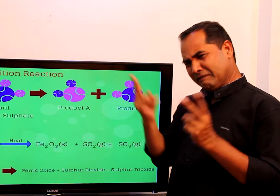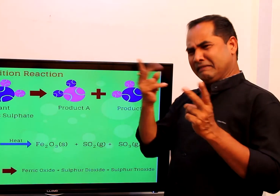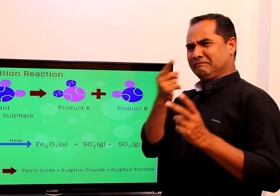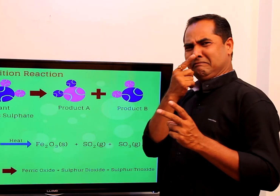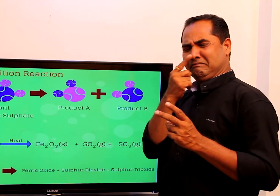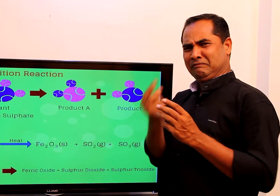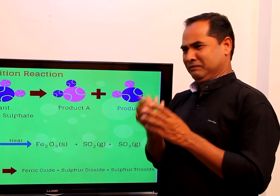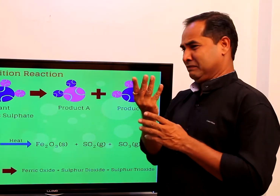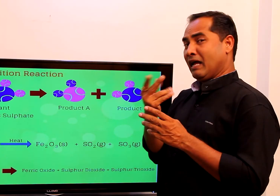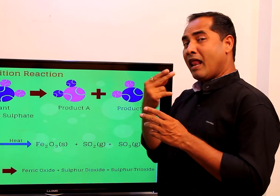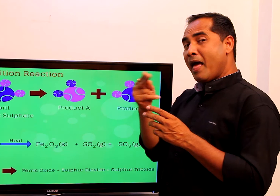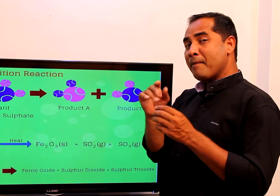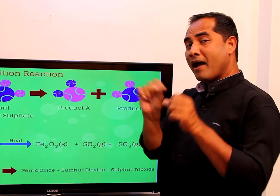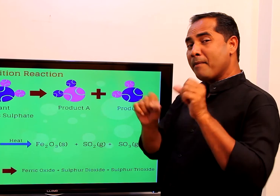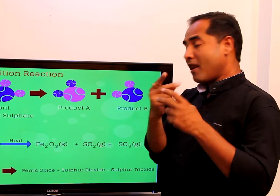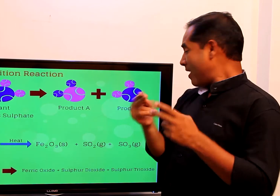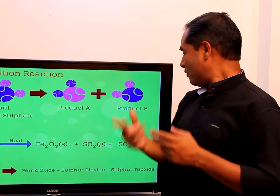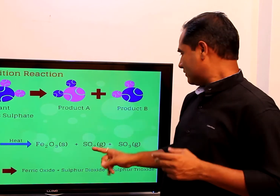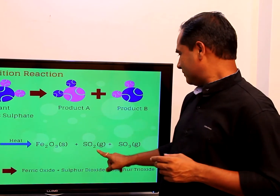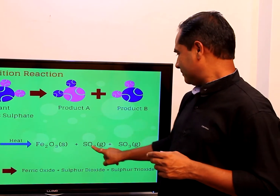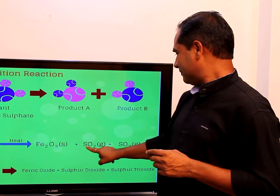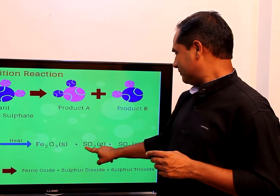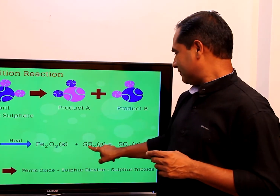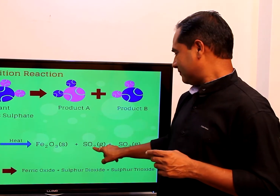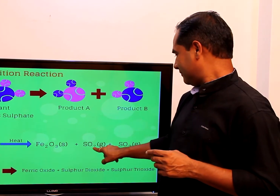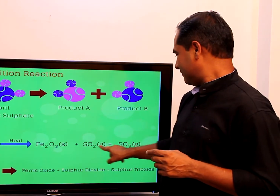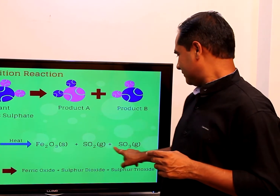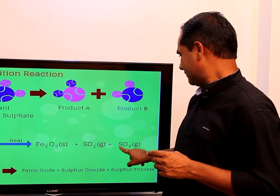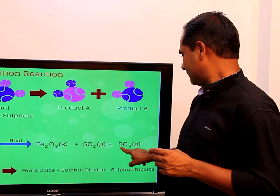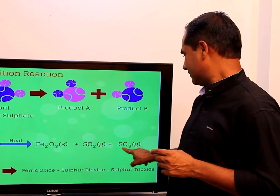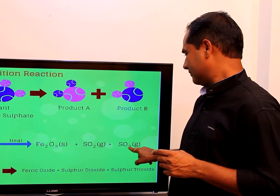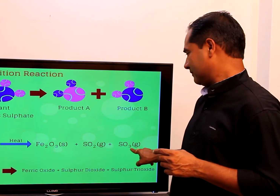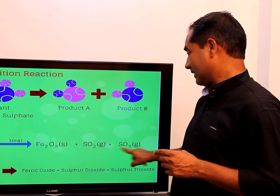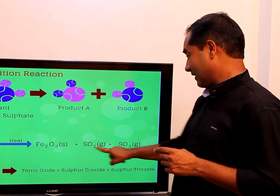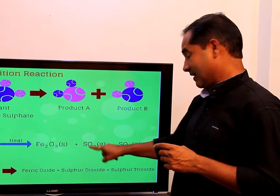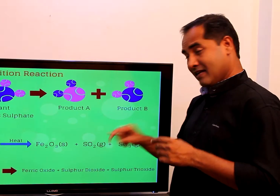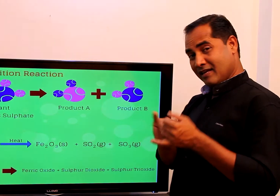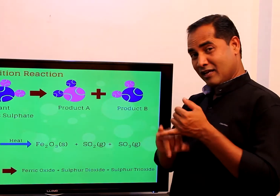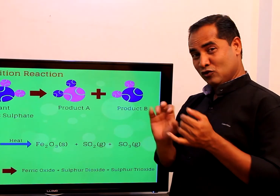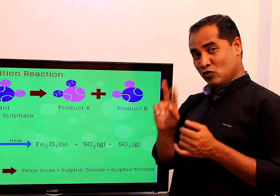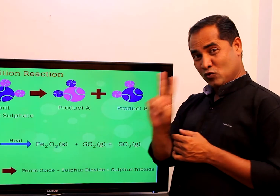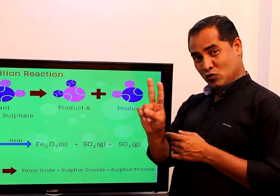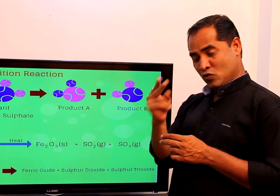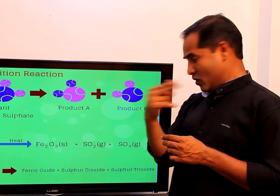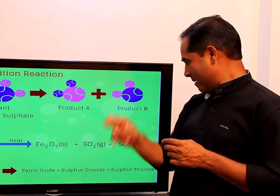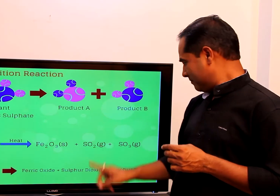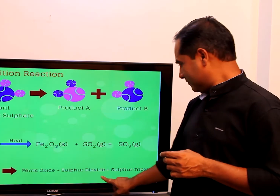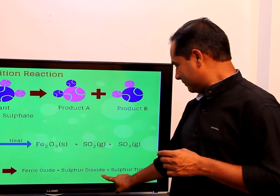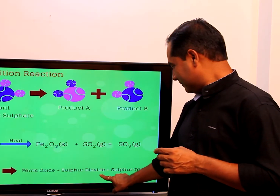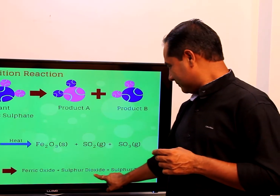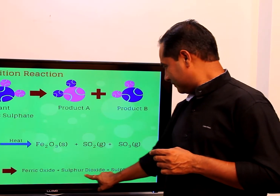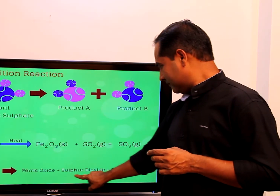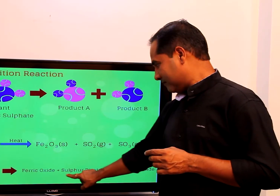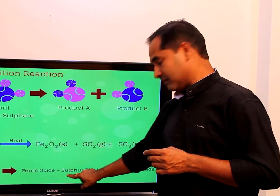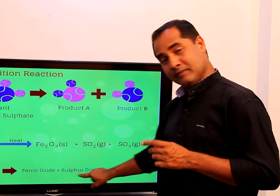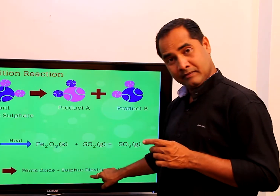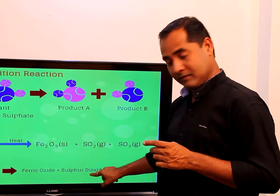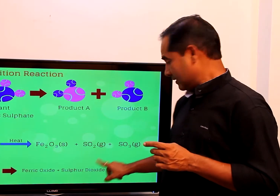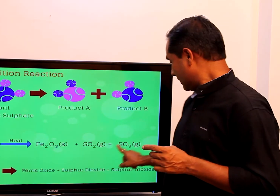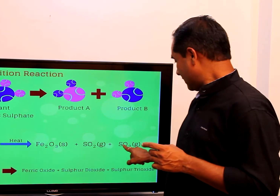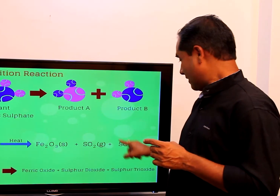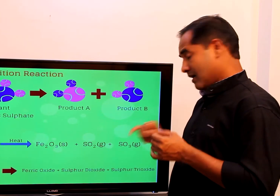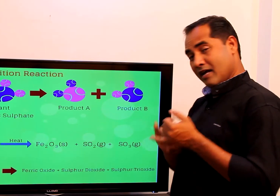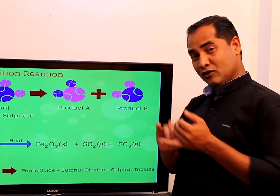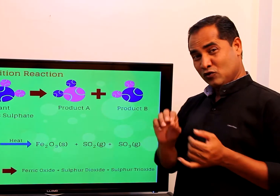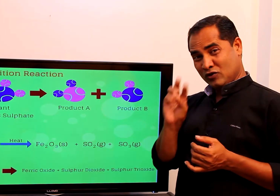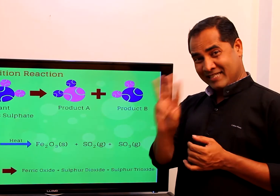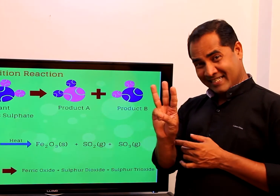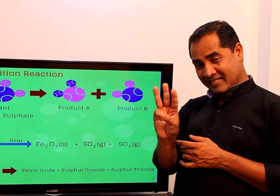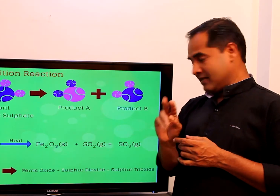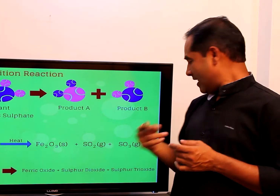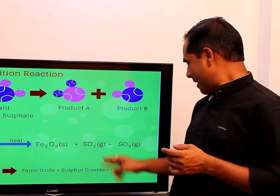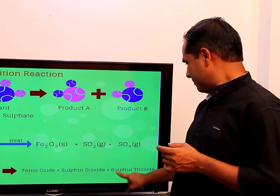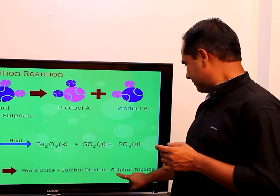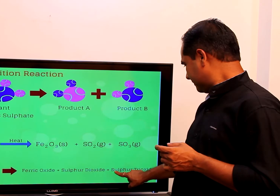third gas called sulphur trioxide : SO2 and SO3. So, SO2 is sulfur dioxide and so3